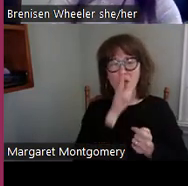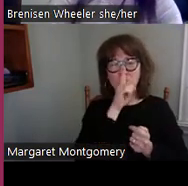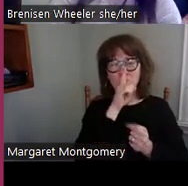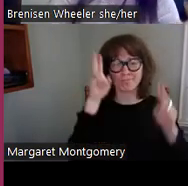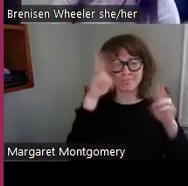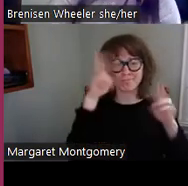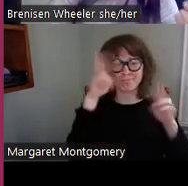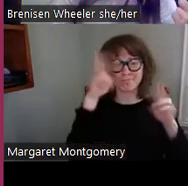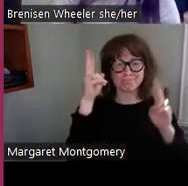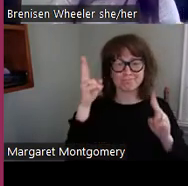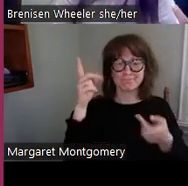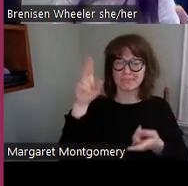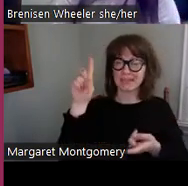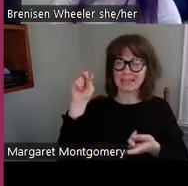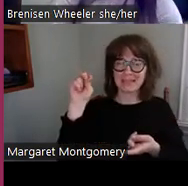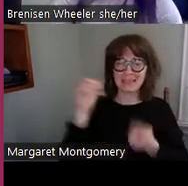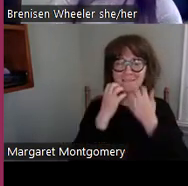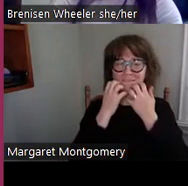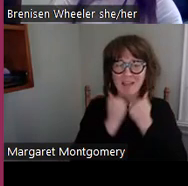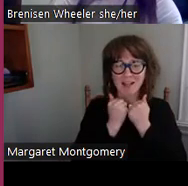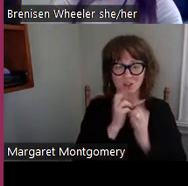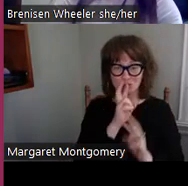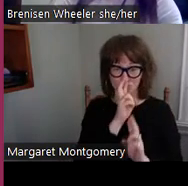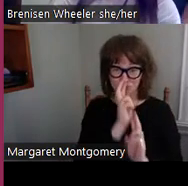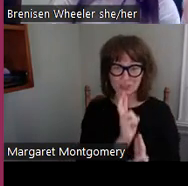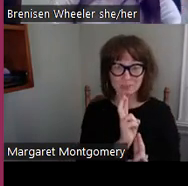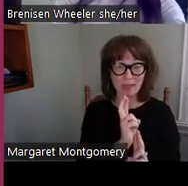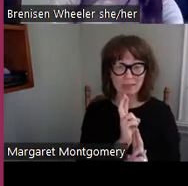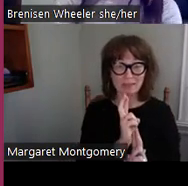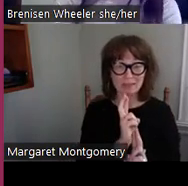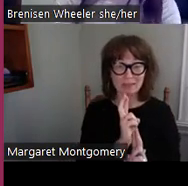and agency. 13:08:16 So get back to the whole of the last